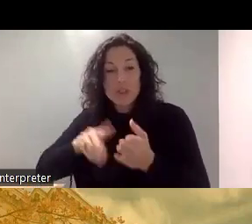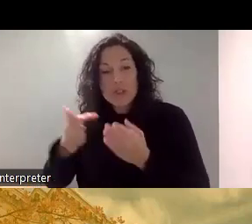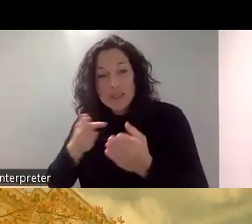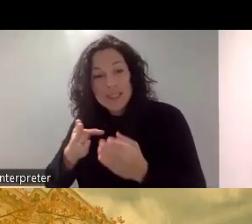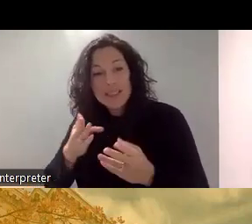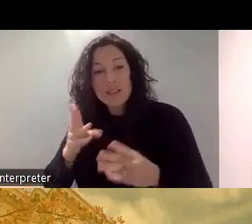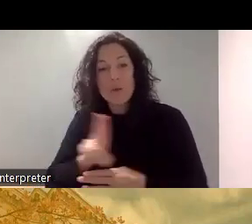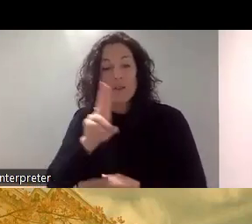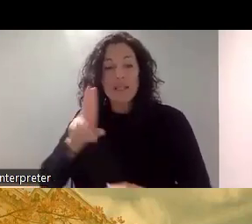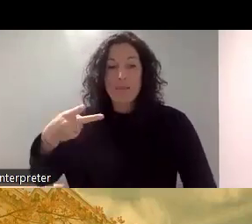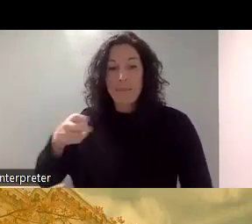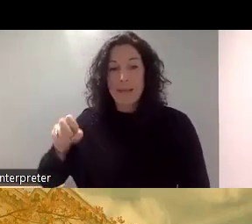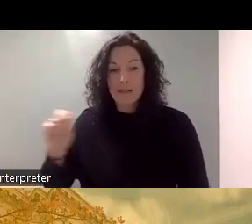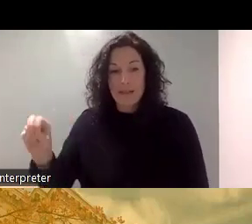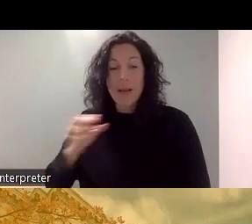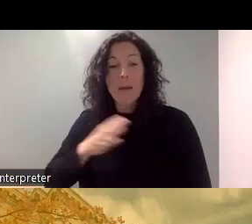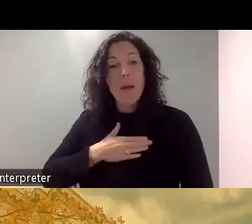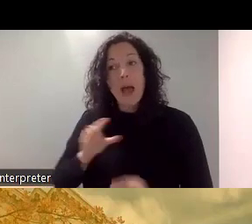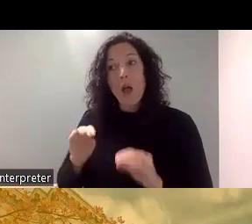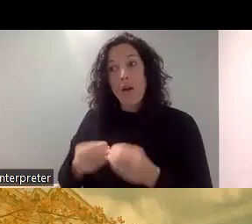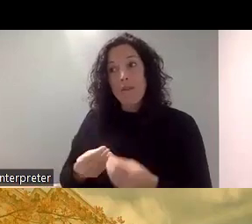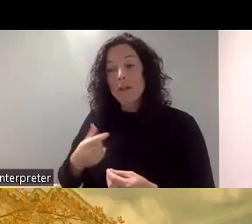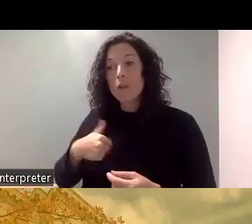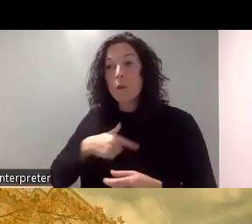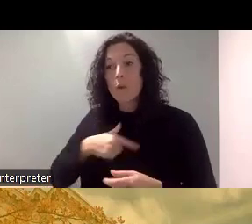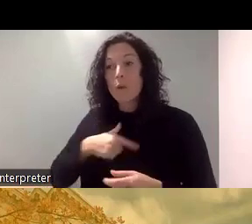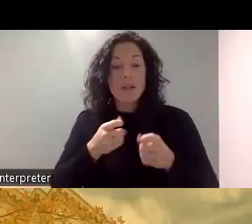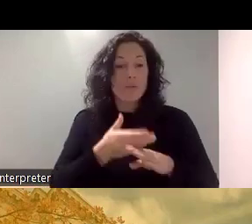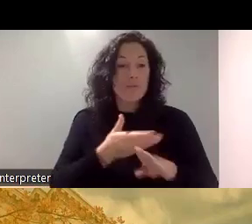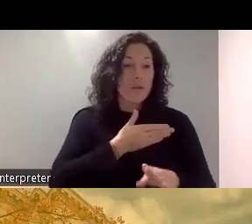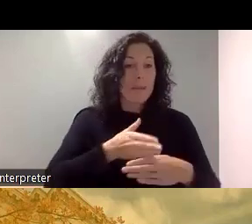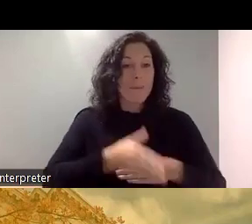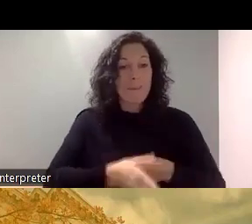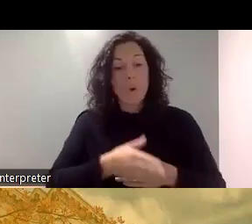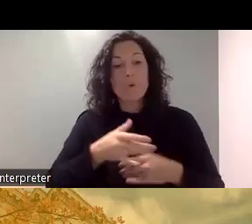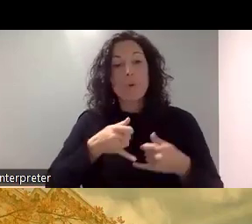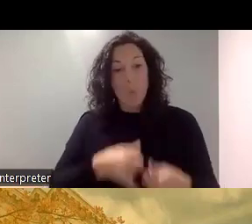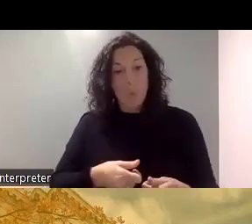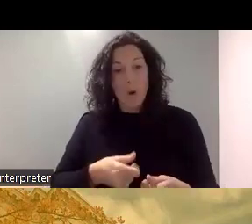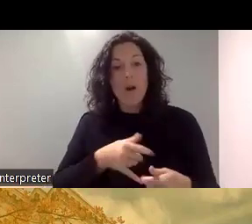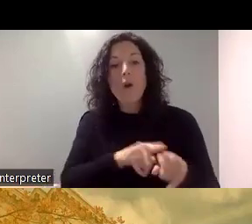My office manages both grant post-award as well as compliance issues